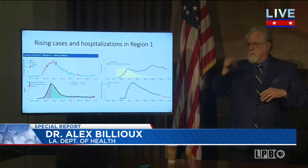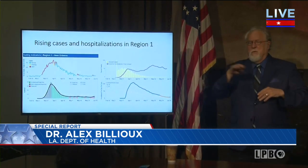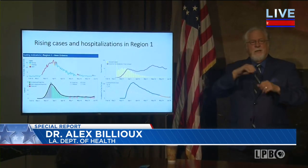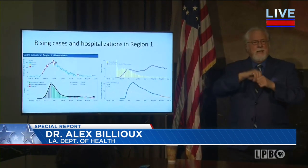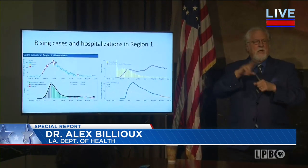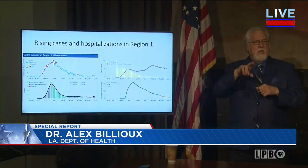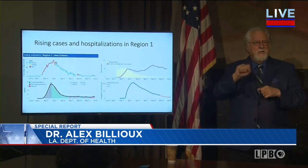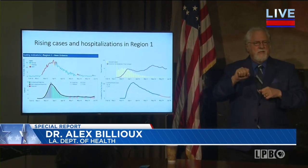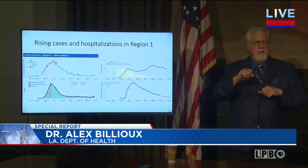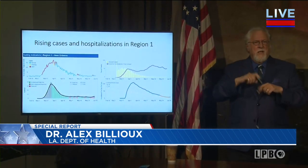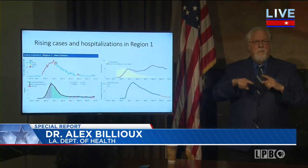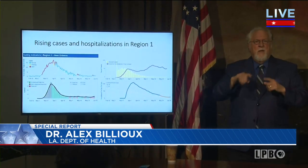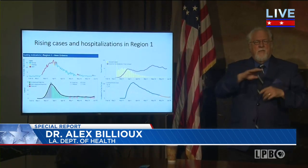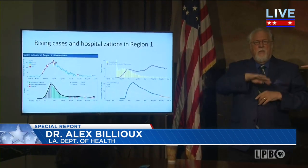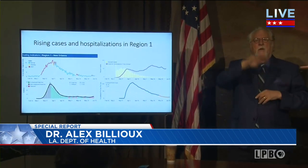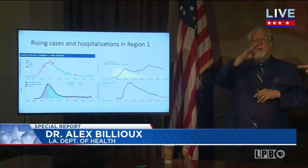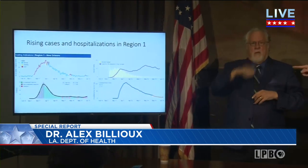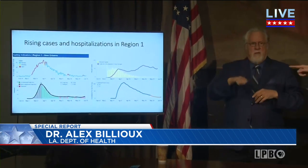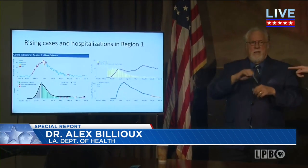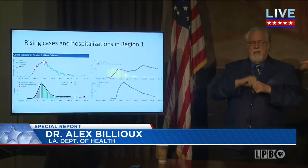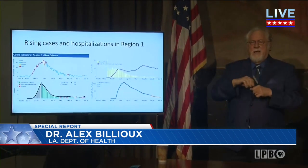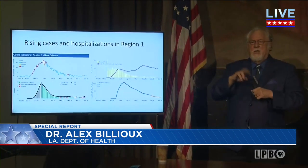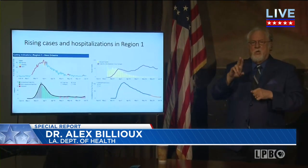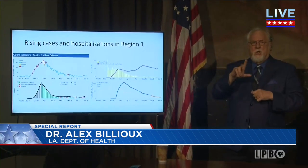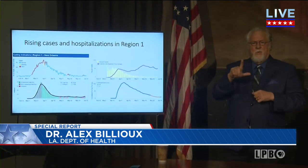I DON'T KNOW IF IT'S POSSIBLE TO